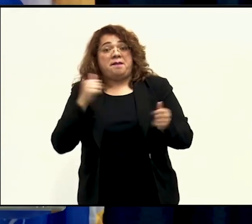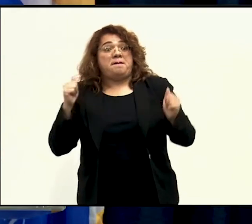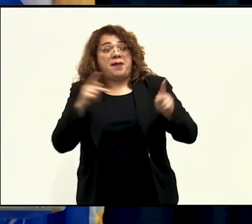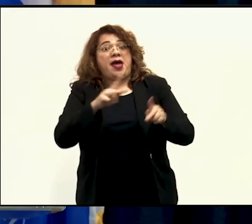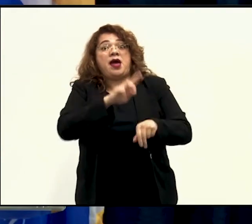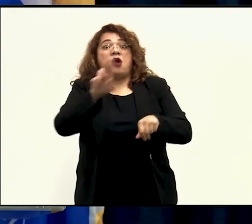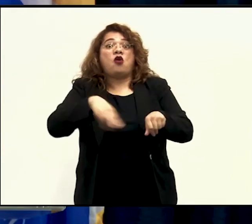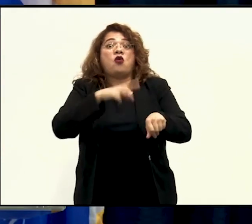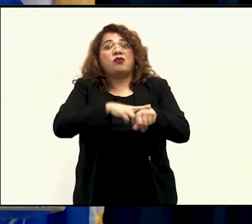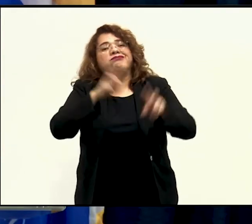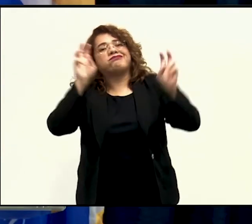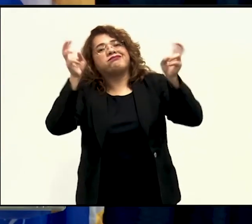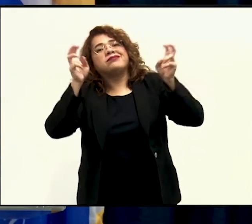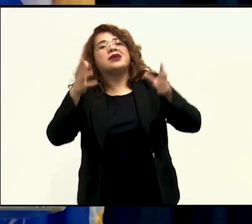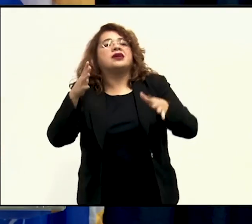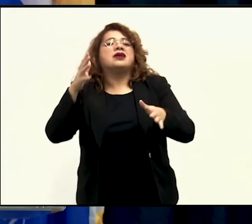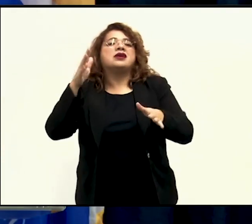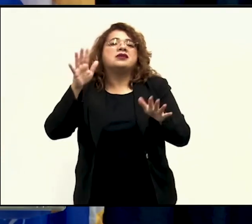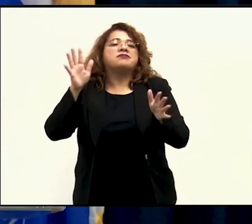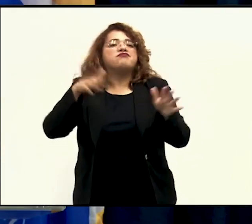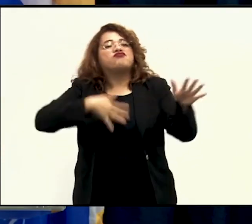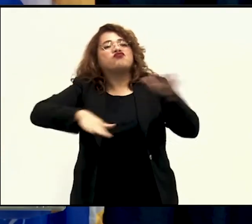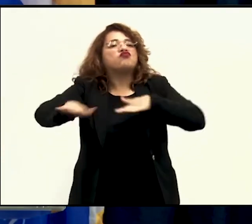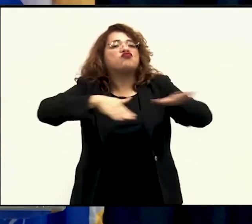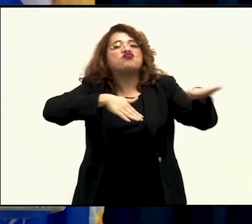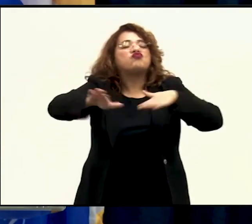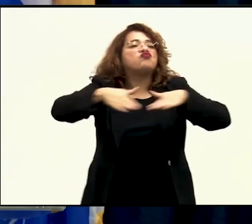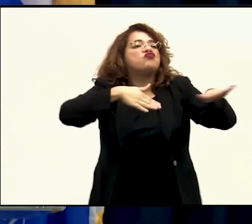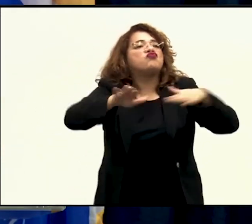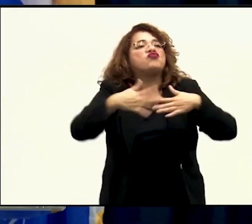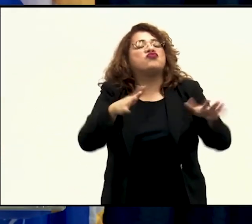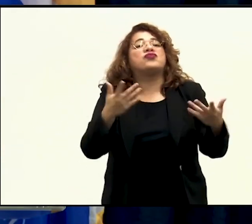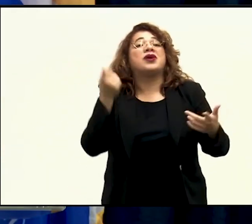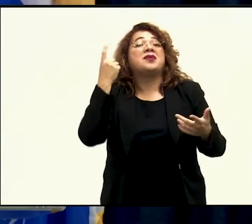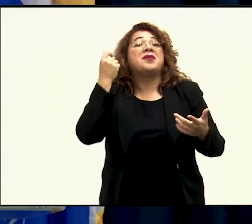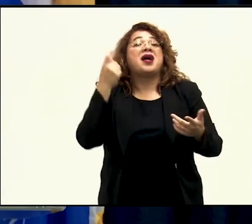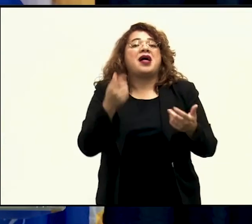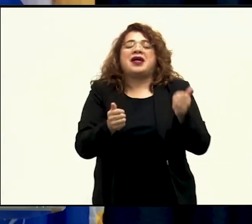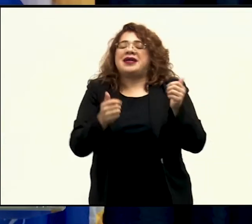where you found more security or comfort actually at home and in your more lockdown life.